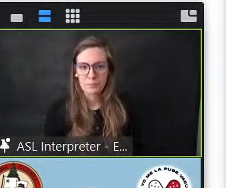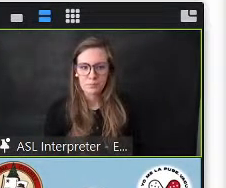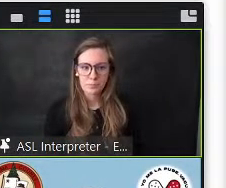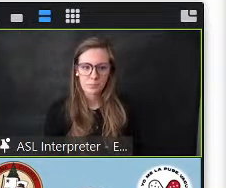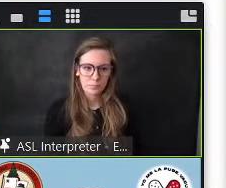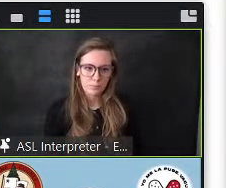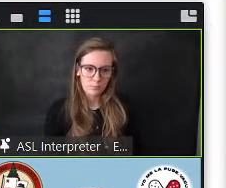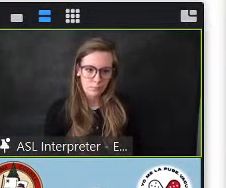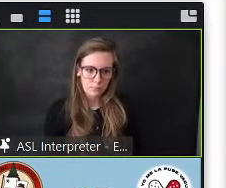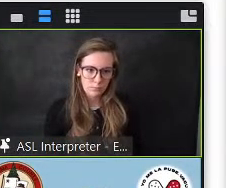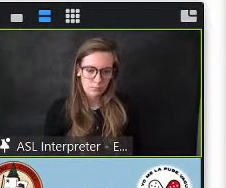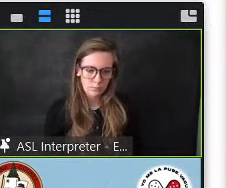Begin to.